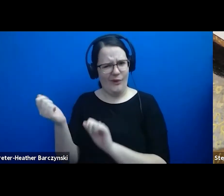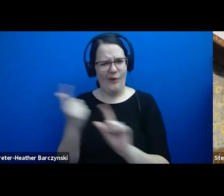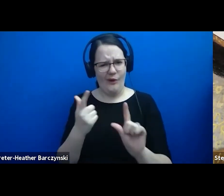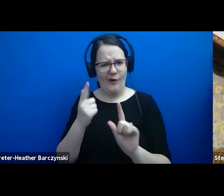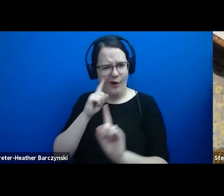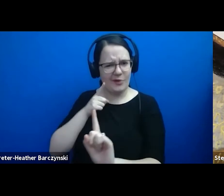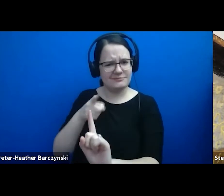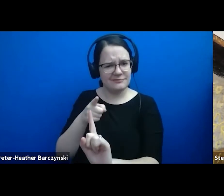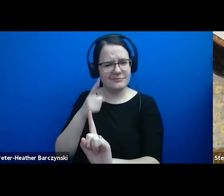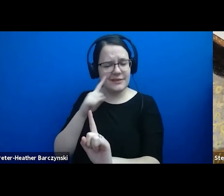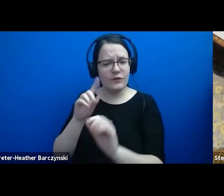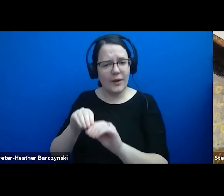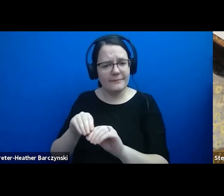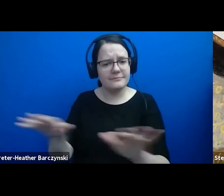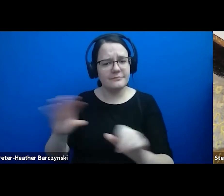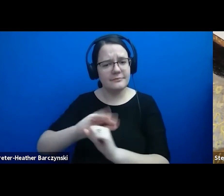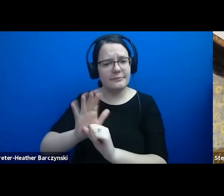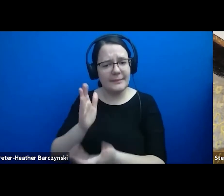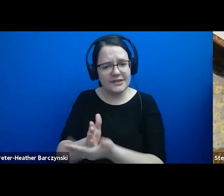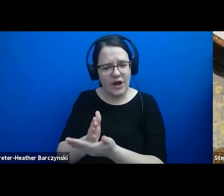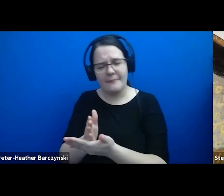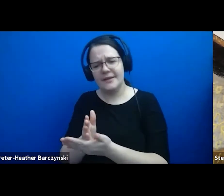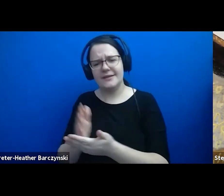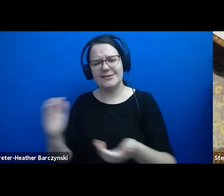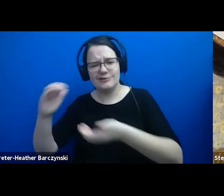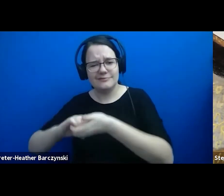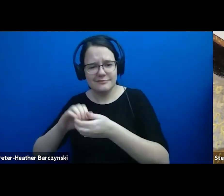and figuring out what are the most effective both treatments and vaccines